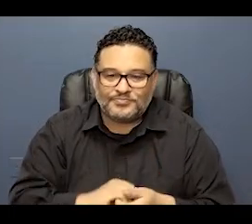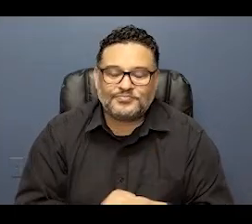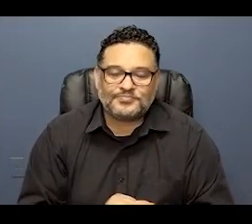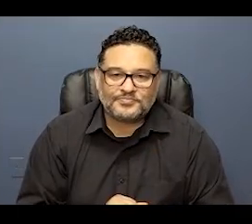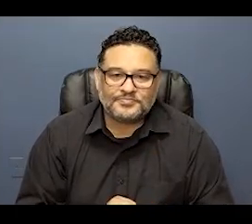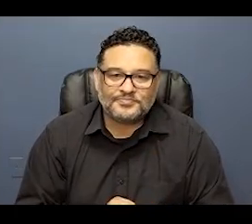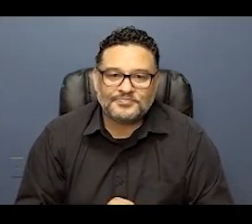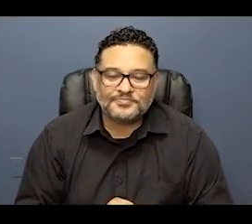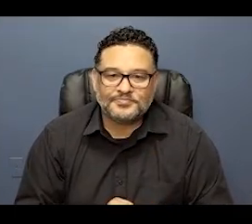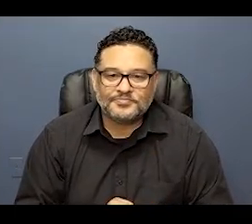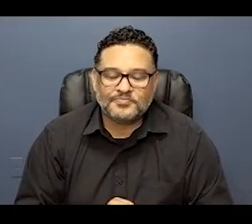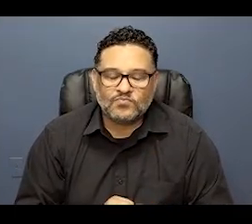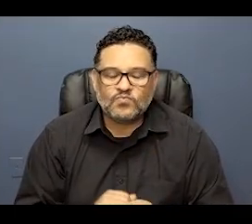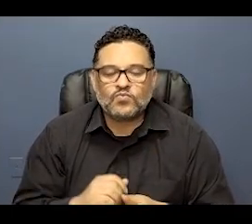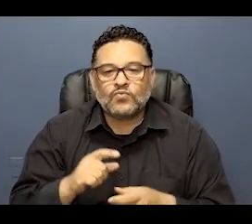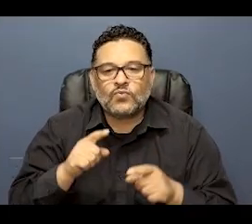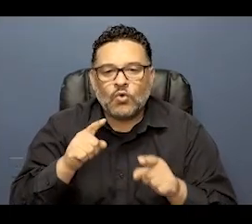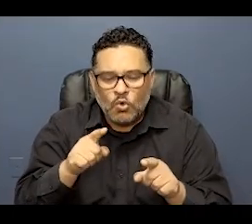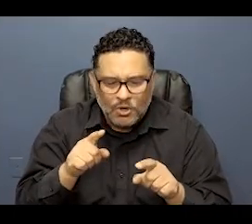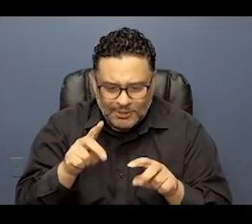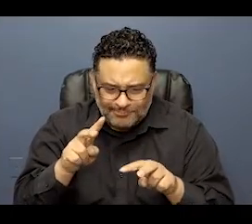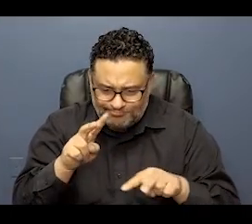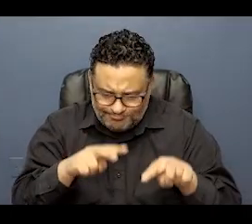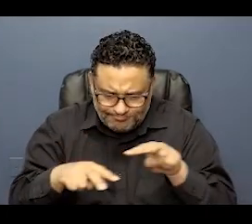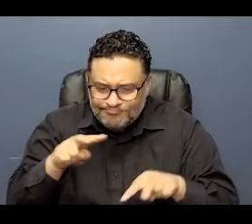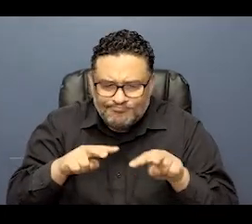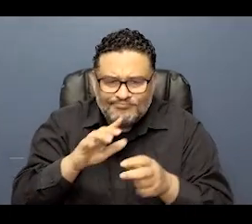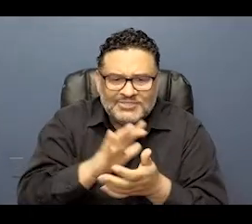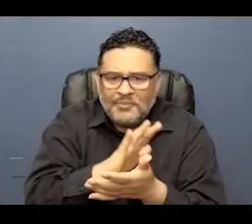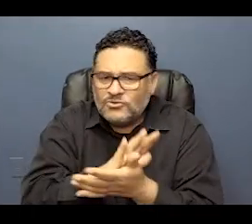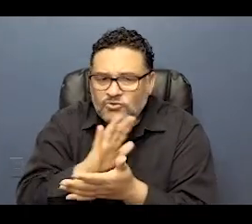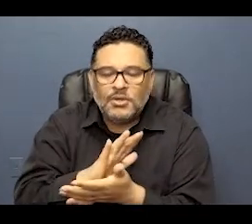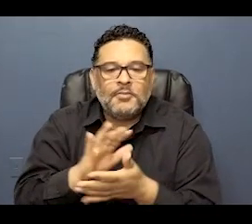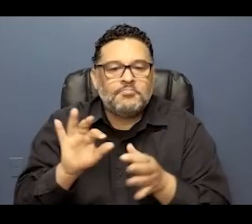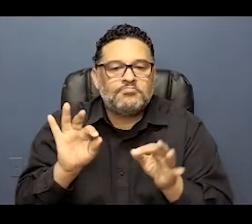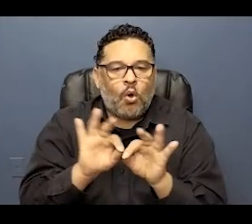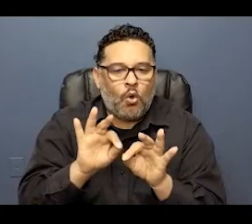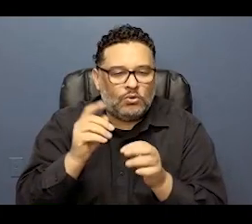As you review documentation, always consider whether what you see on